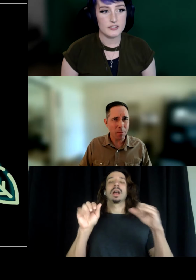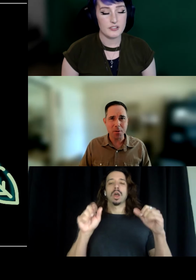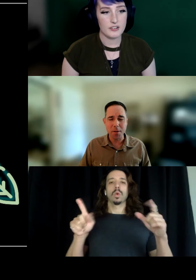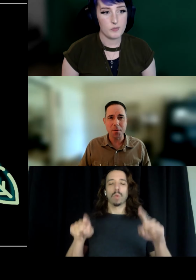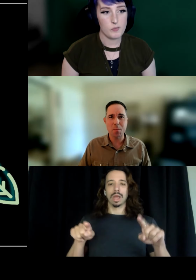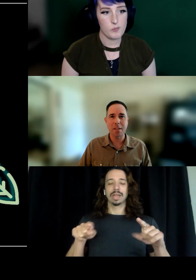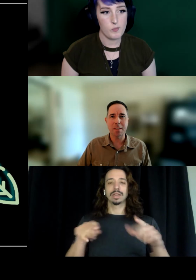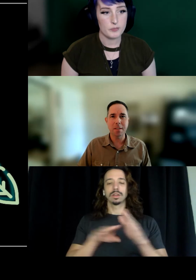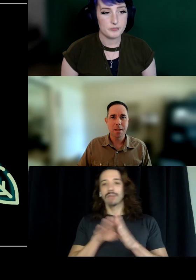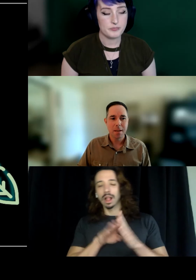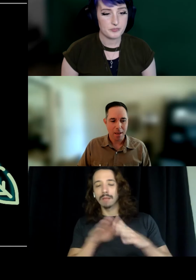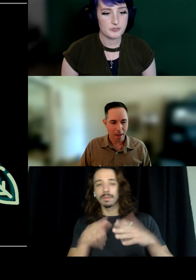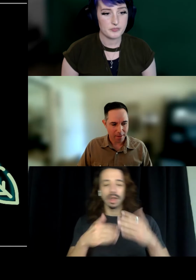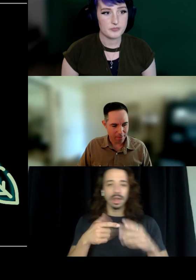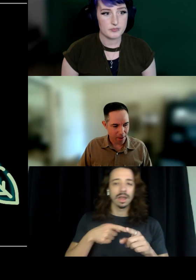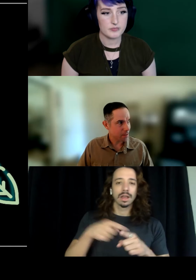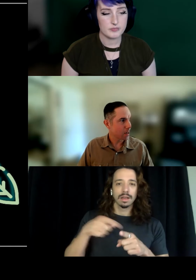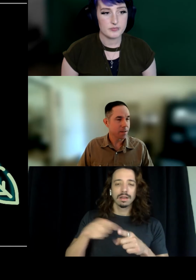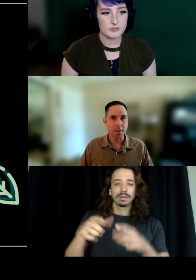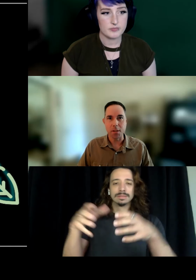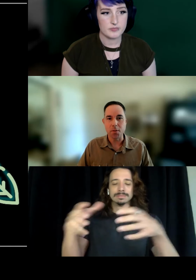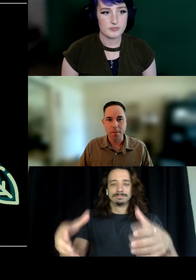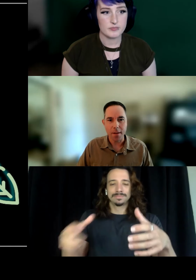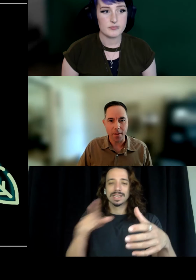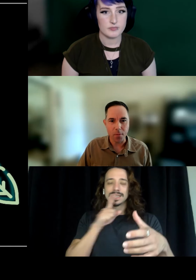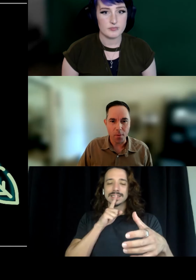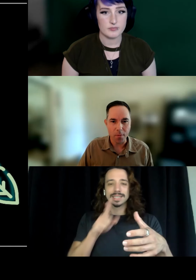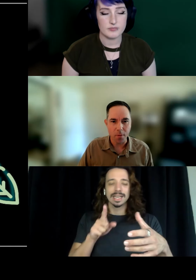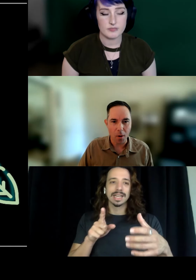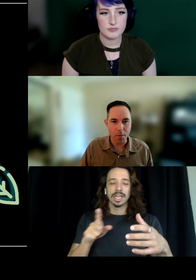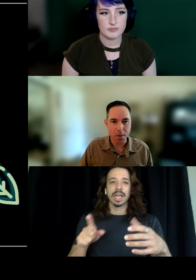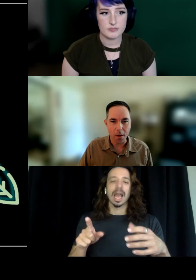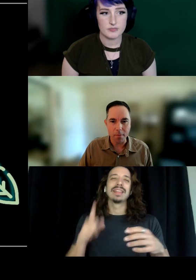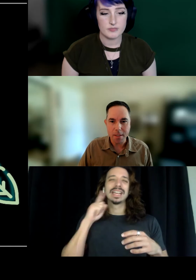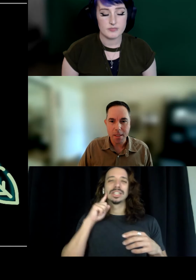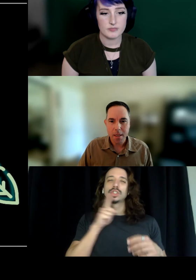this is probably true in other spaces, that's constantly true. I think for almost all of us.